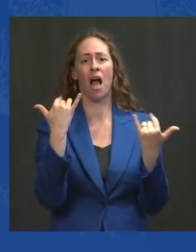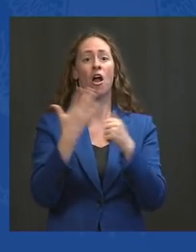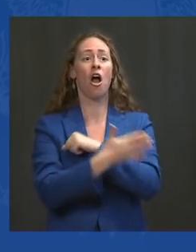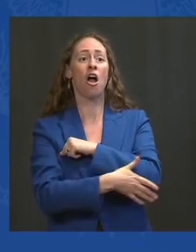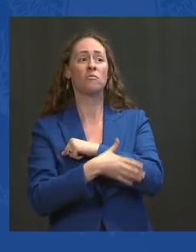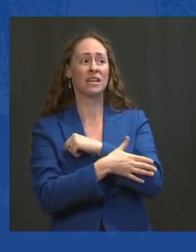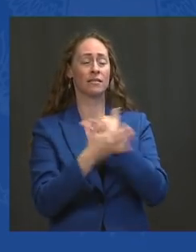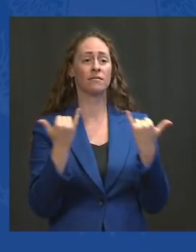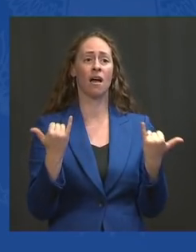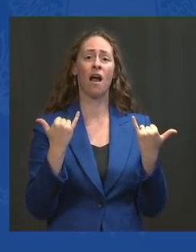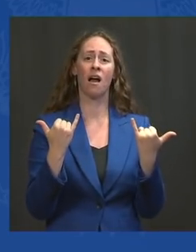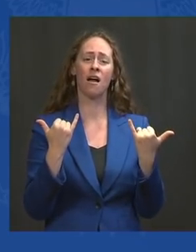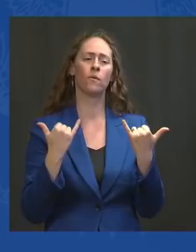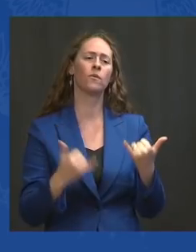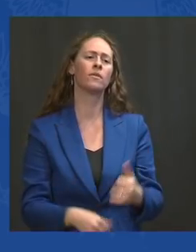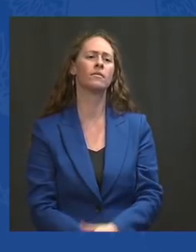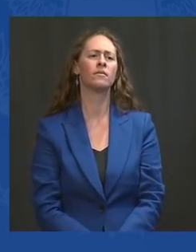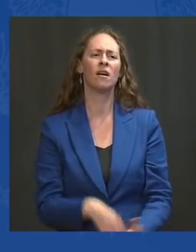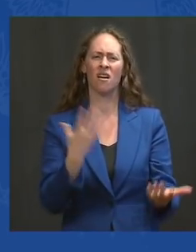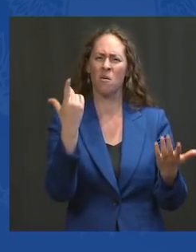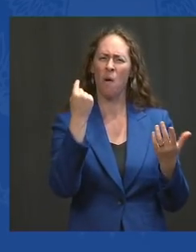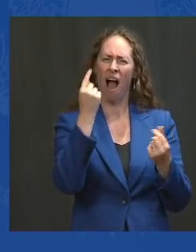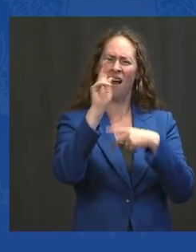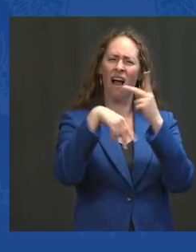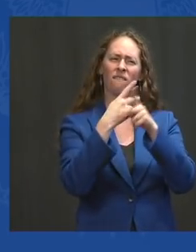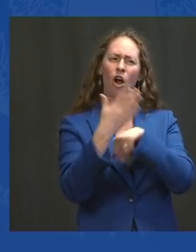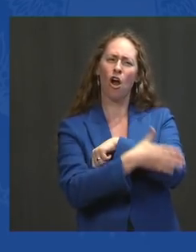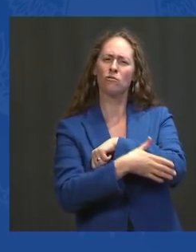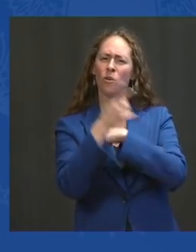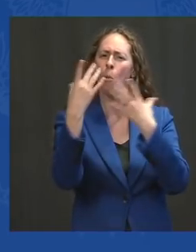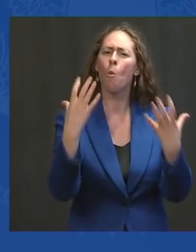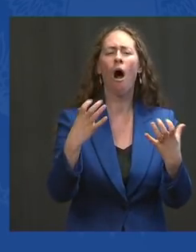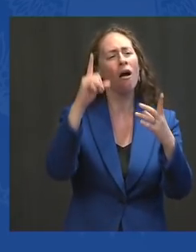the kind of country we want for our children and grandchildren tomorrow.